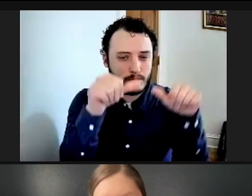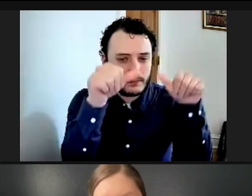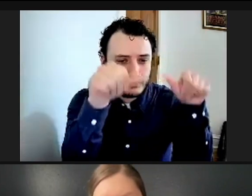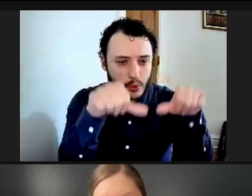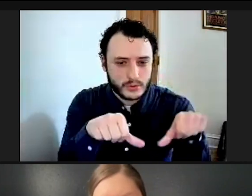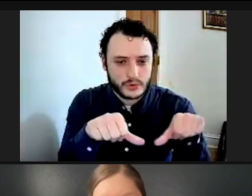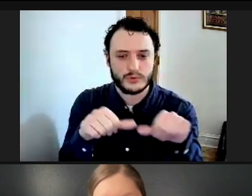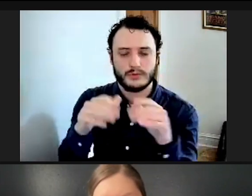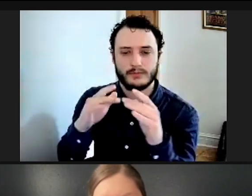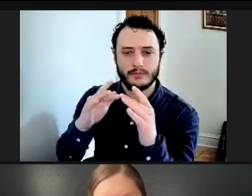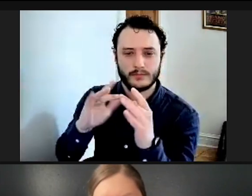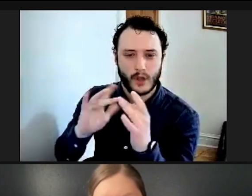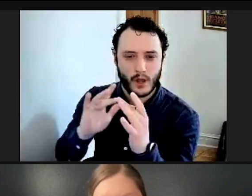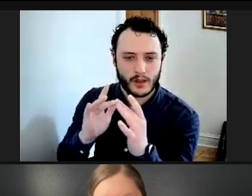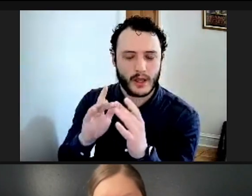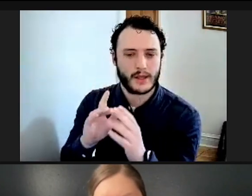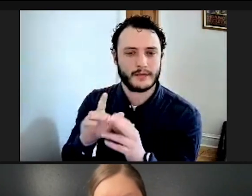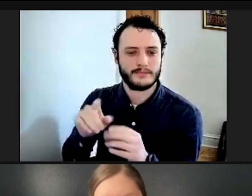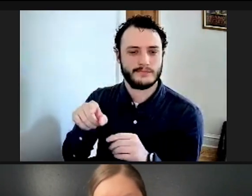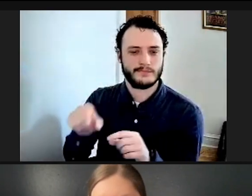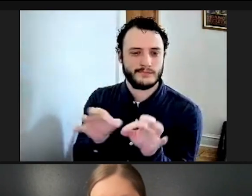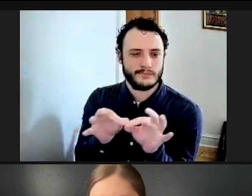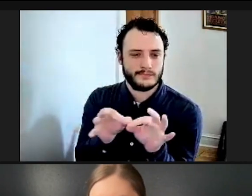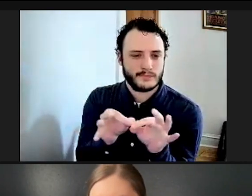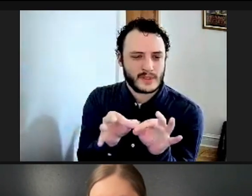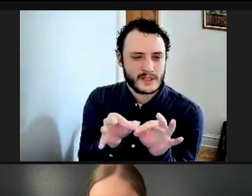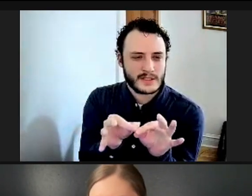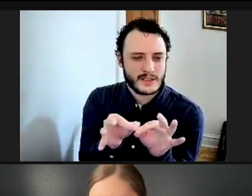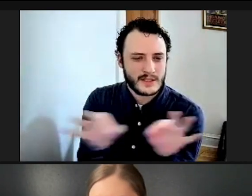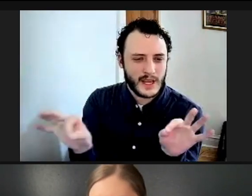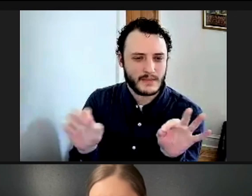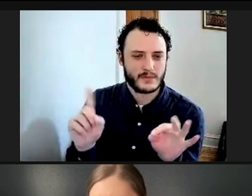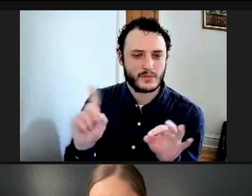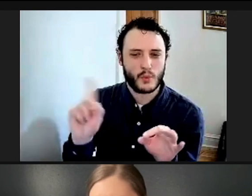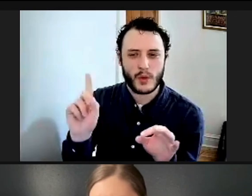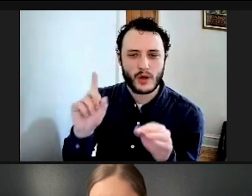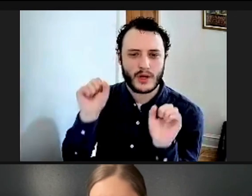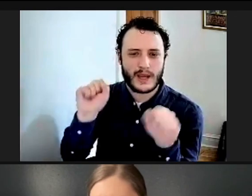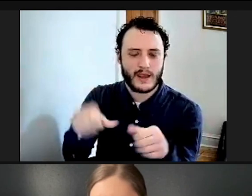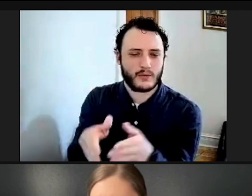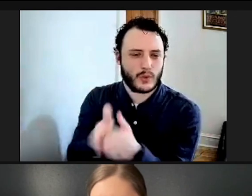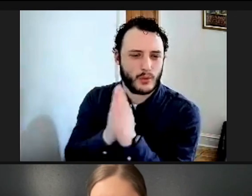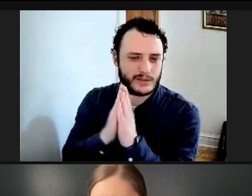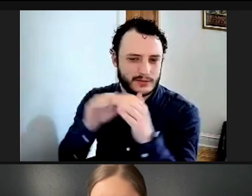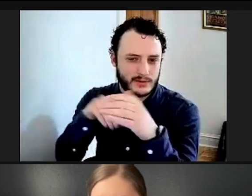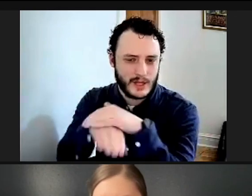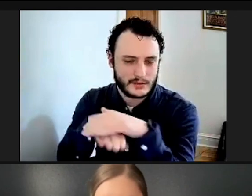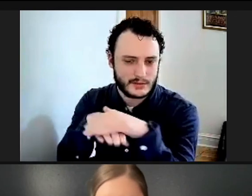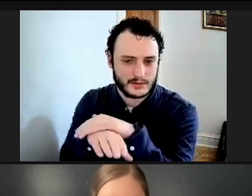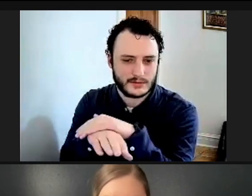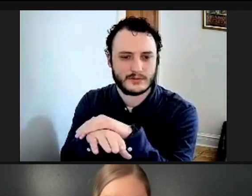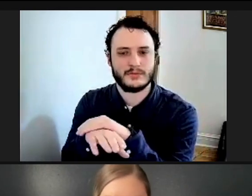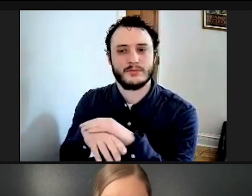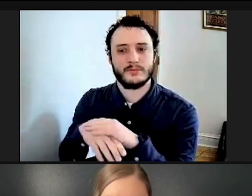want to make sure it is advertised, whether it be on physical advertisements posted around school or online.